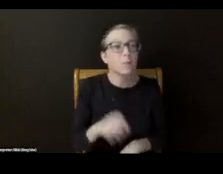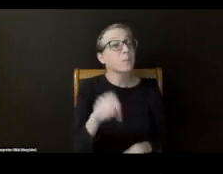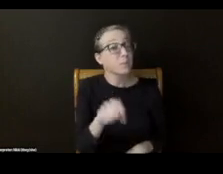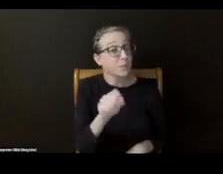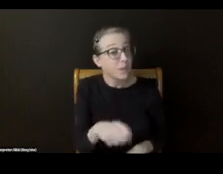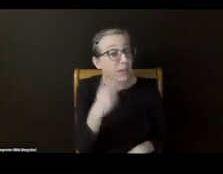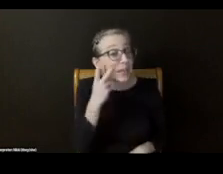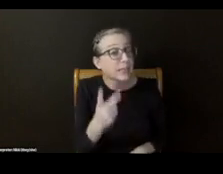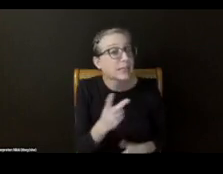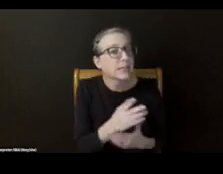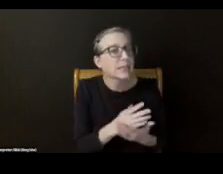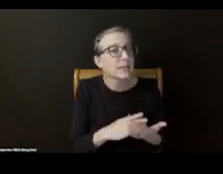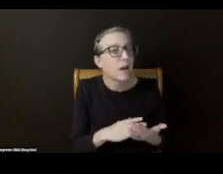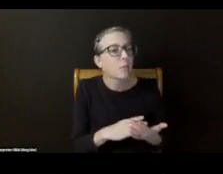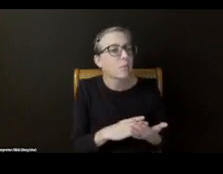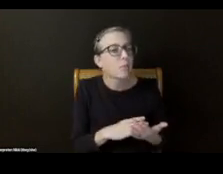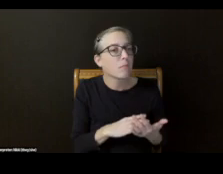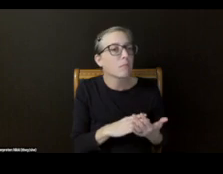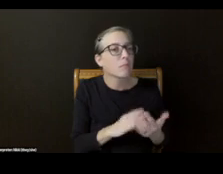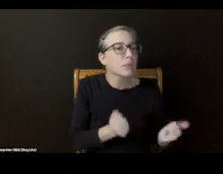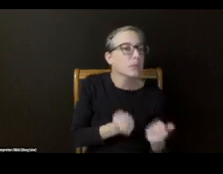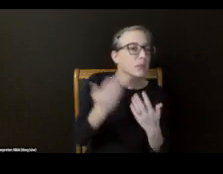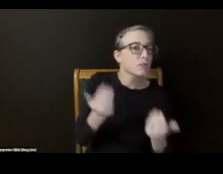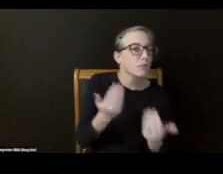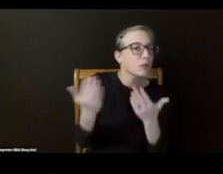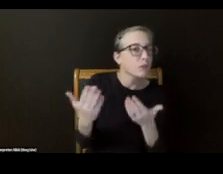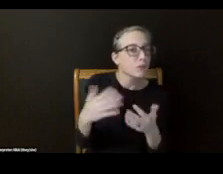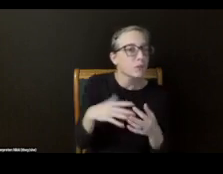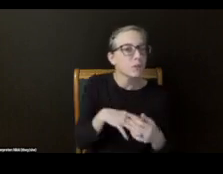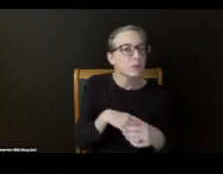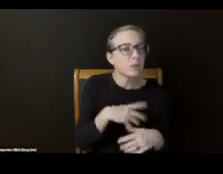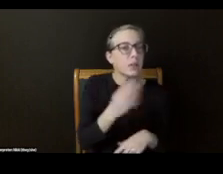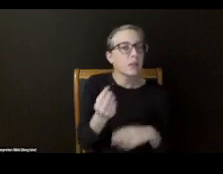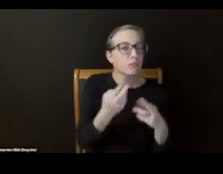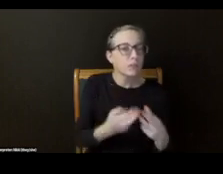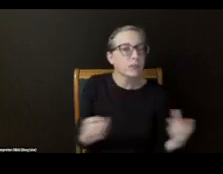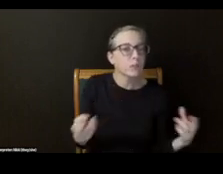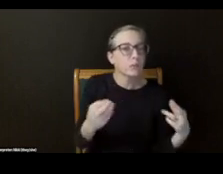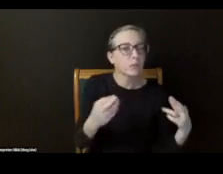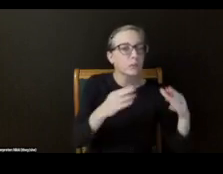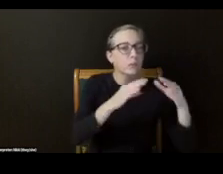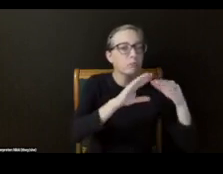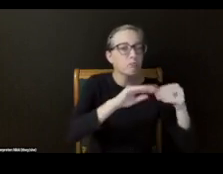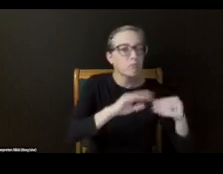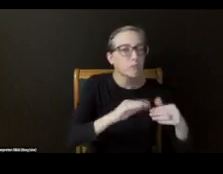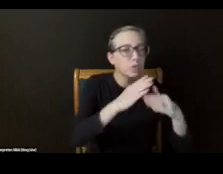our suggestions in the resource sharing in the chat. Thank you for sharing those.